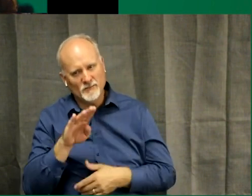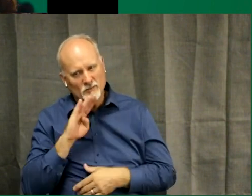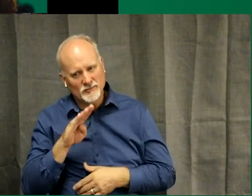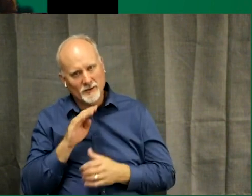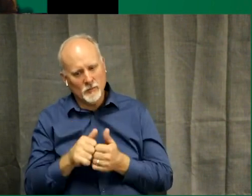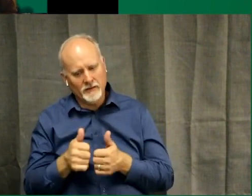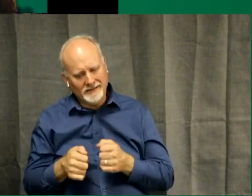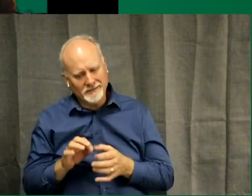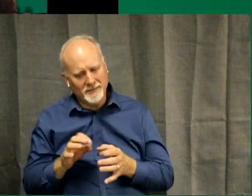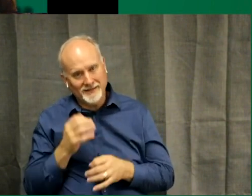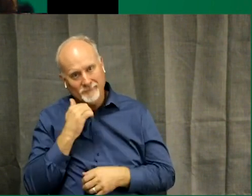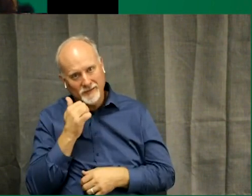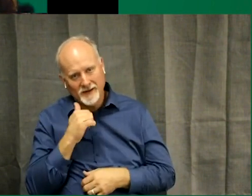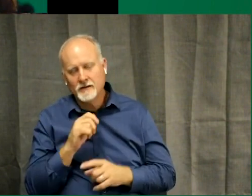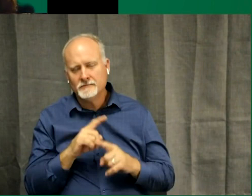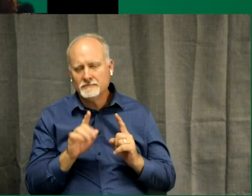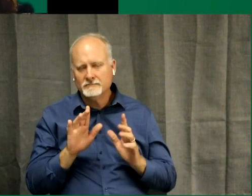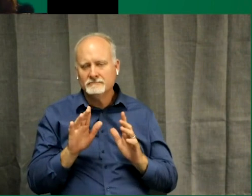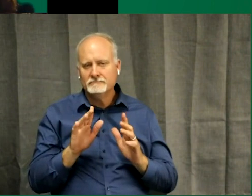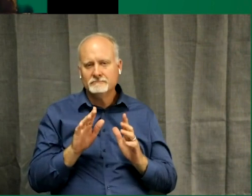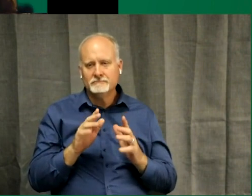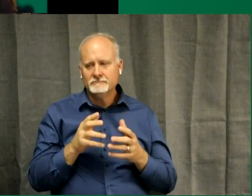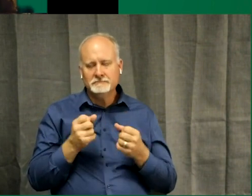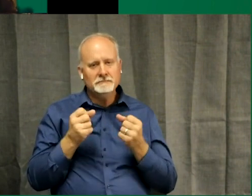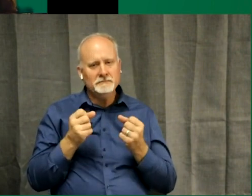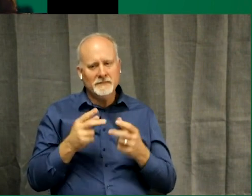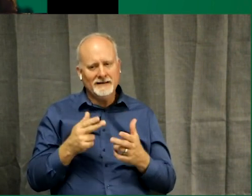we're getting every day but just like a lot of the health promoting behaviors that we're using